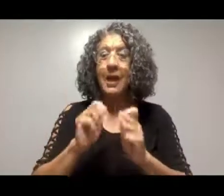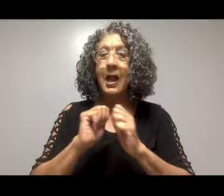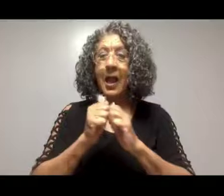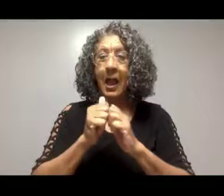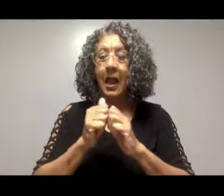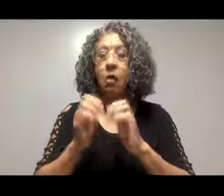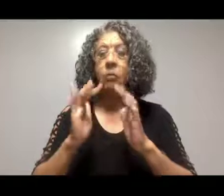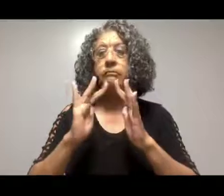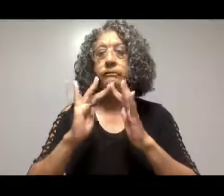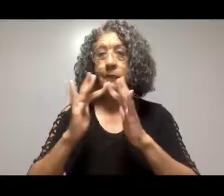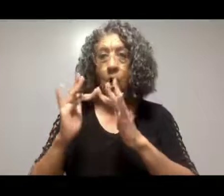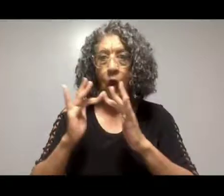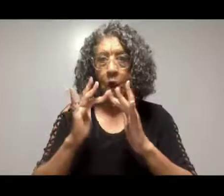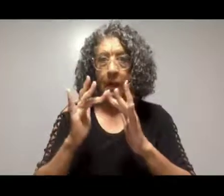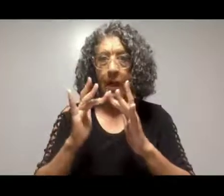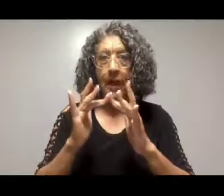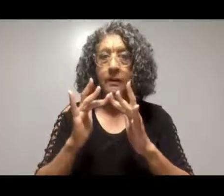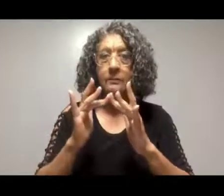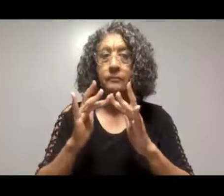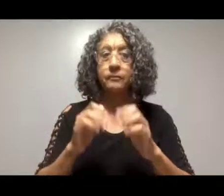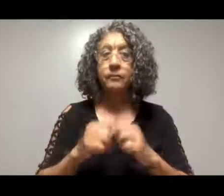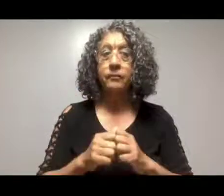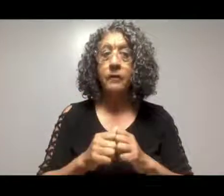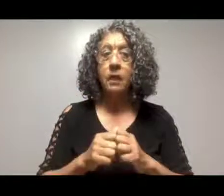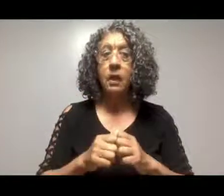We apply online.